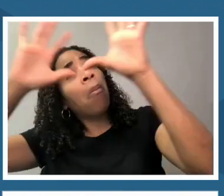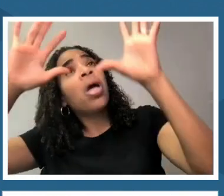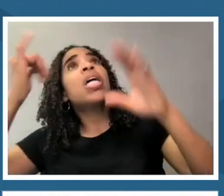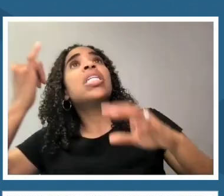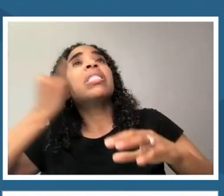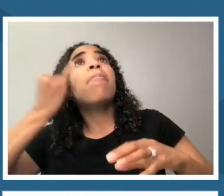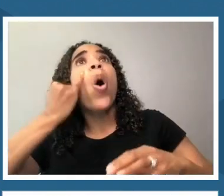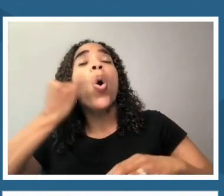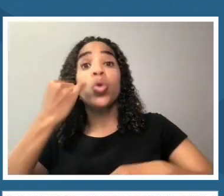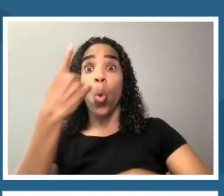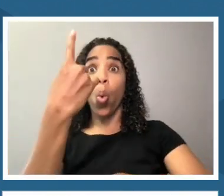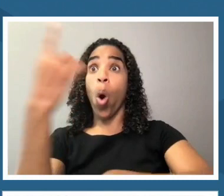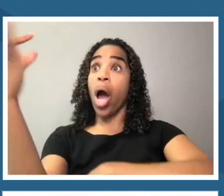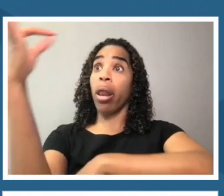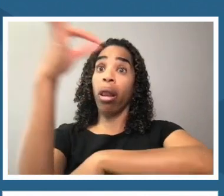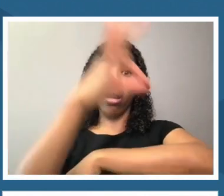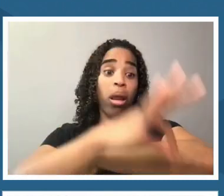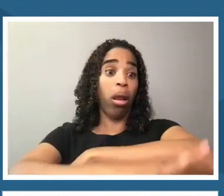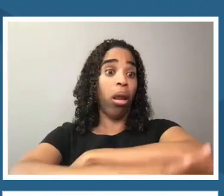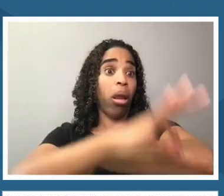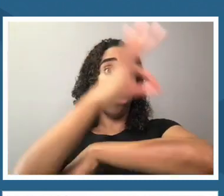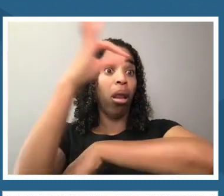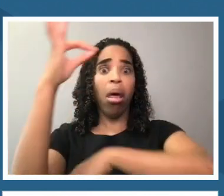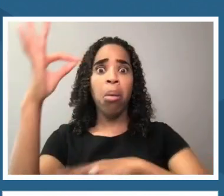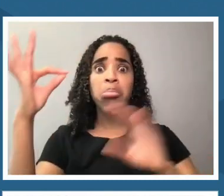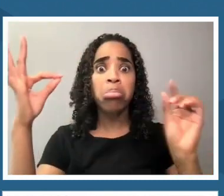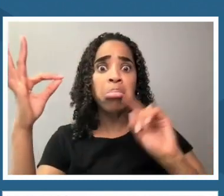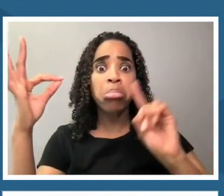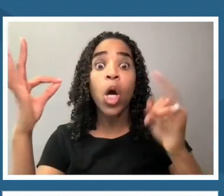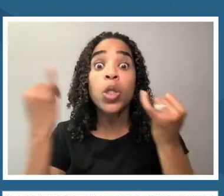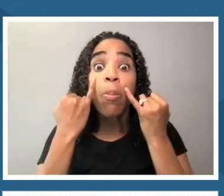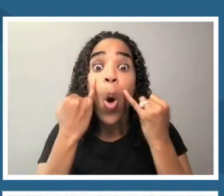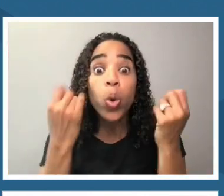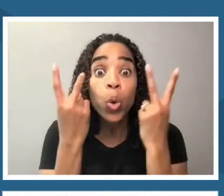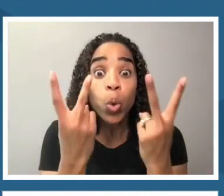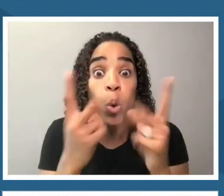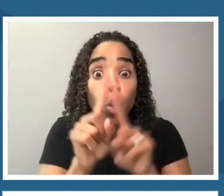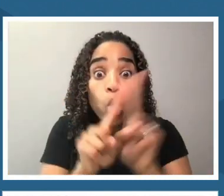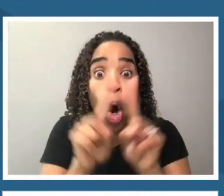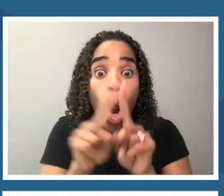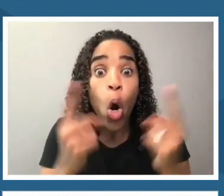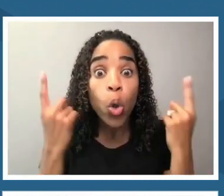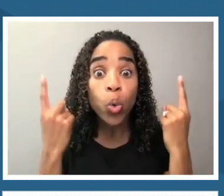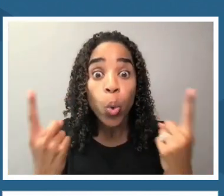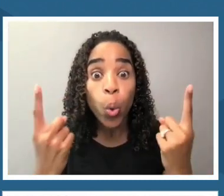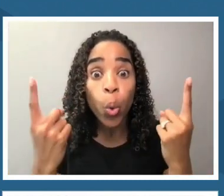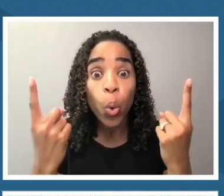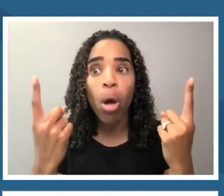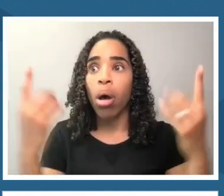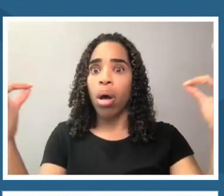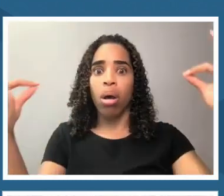on a planet there's also actually something in this